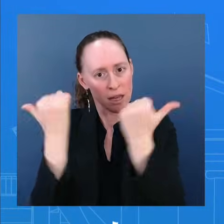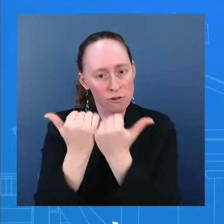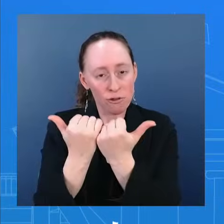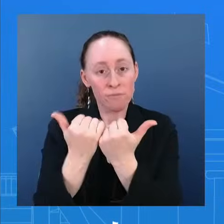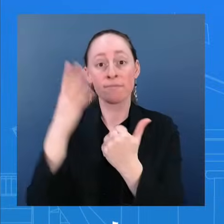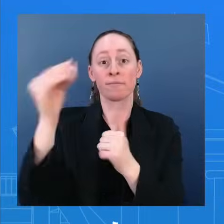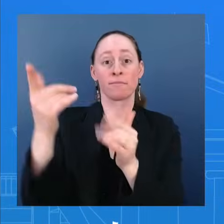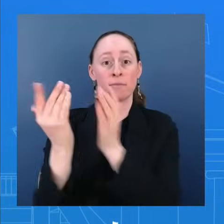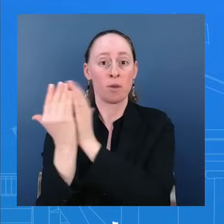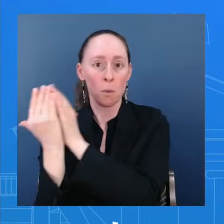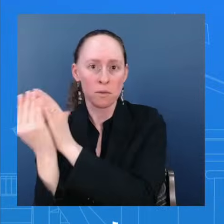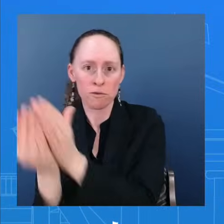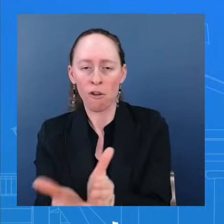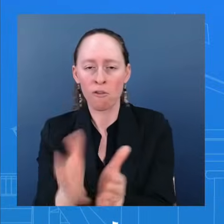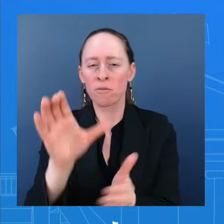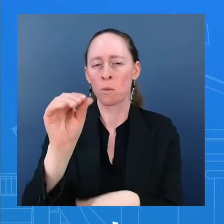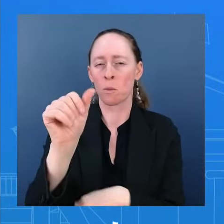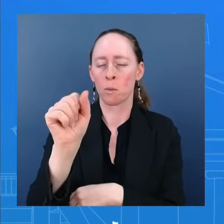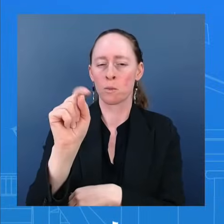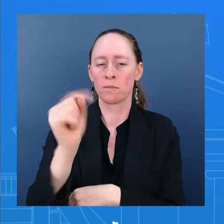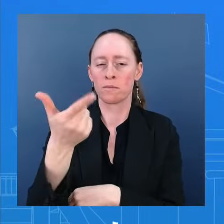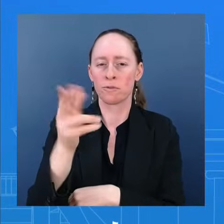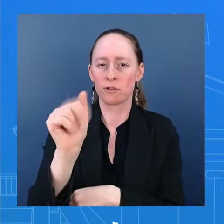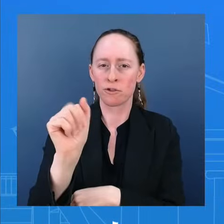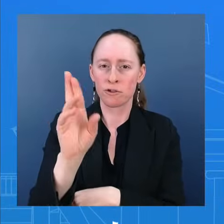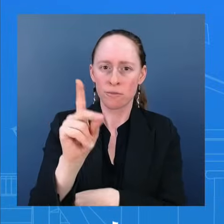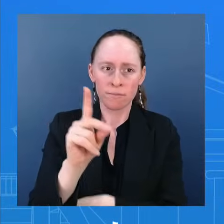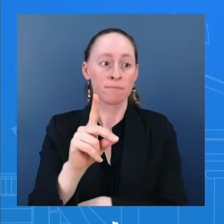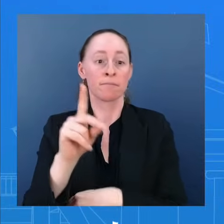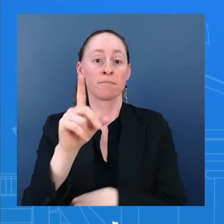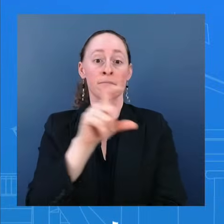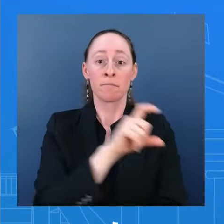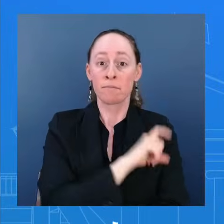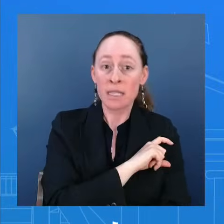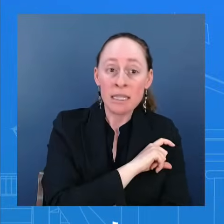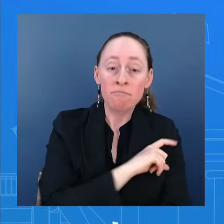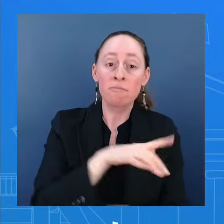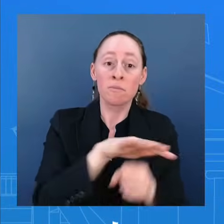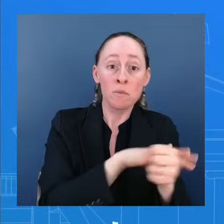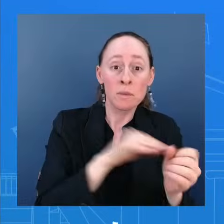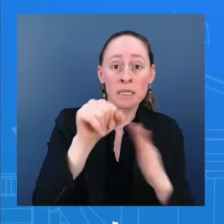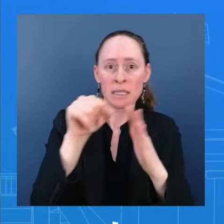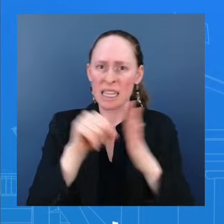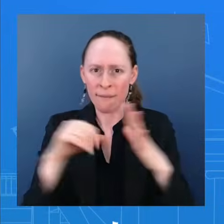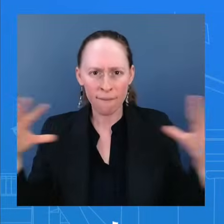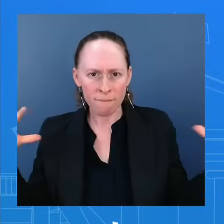which we are staying in close touch with. Ms. Jean-Pierre: Go ahead. The Press: Picking up on drones.